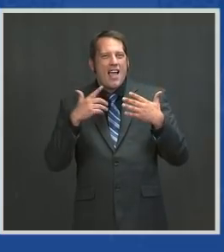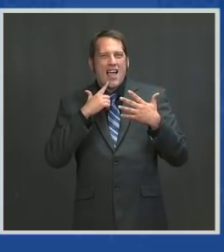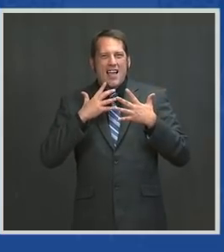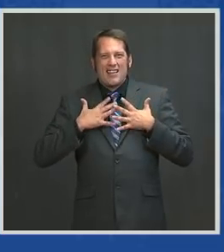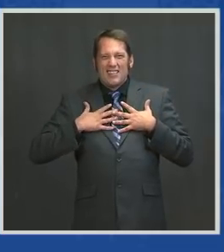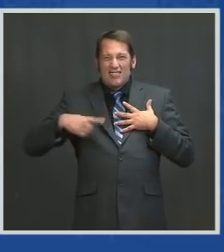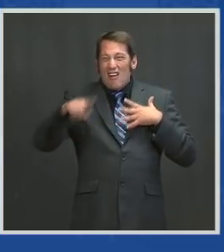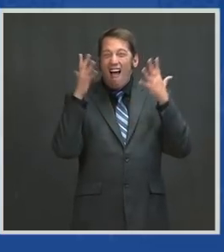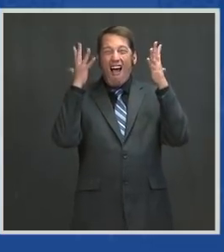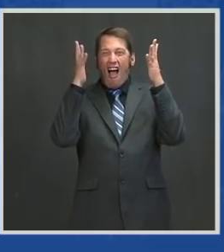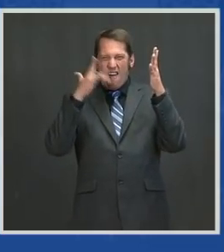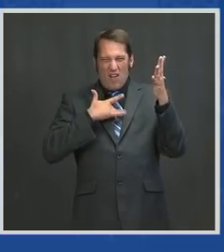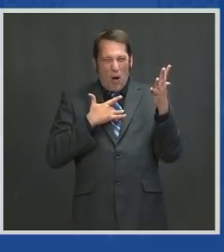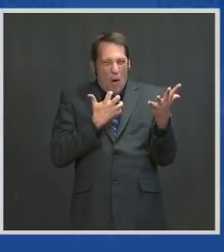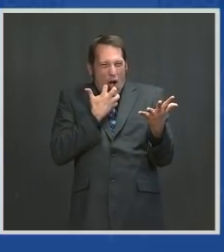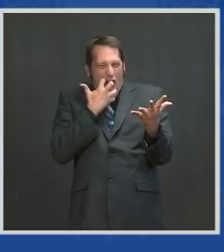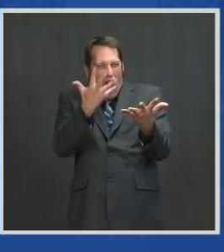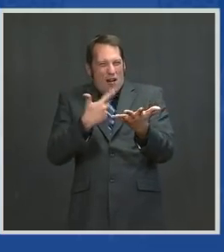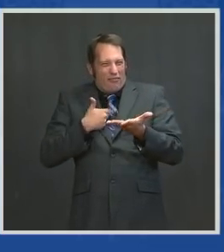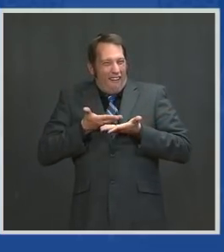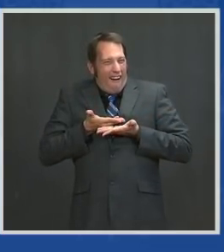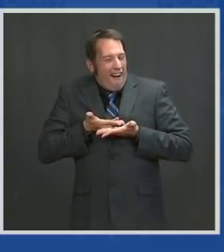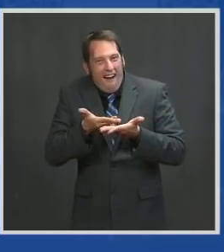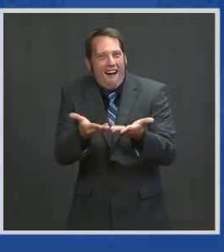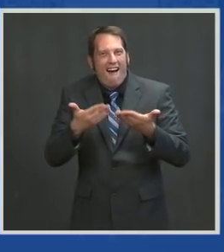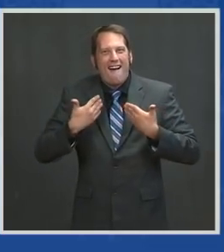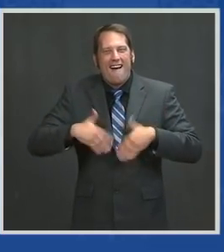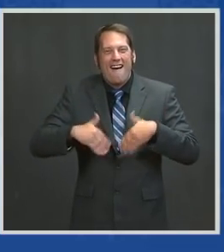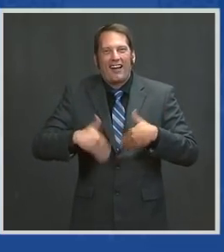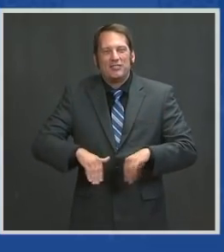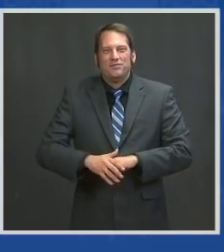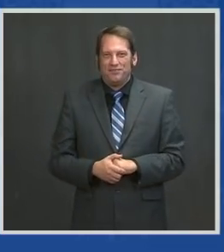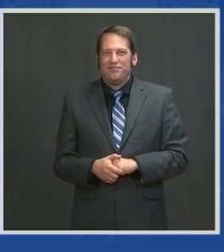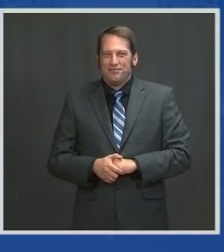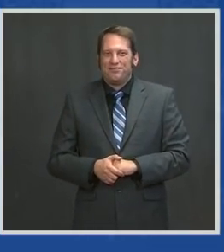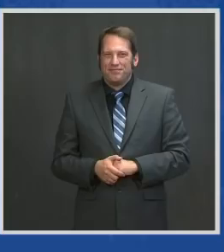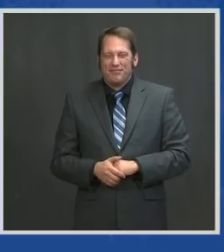Colonel Pananon, and thank you and Melissa